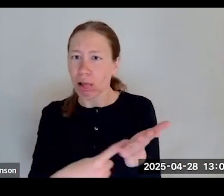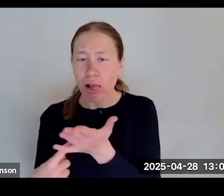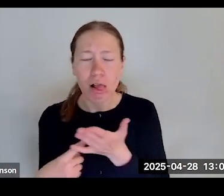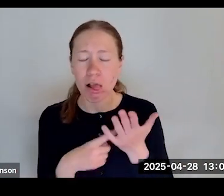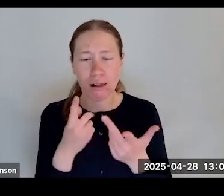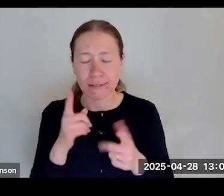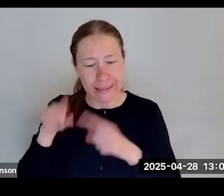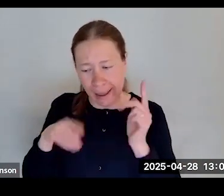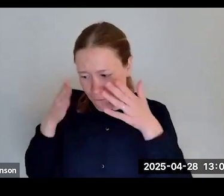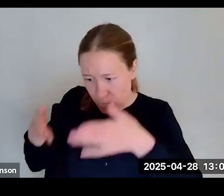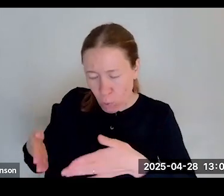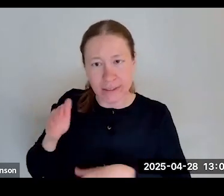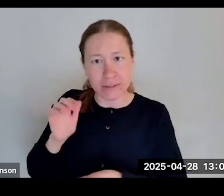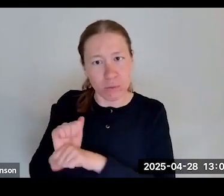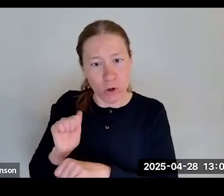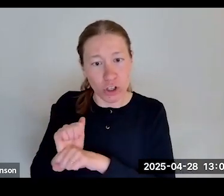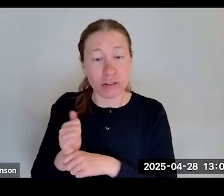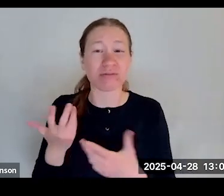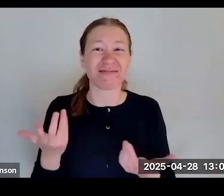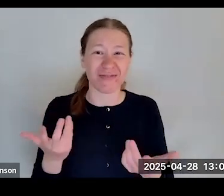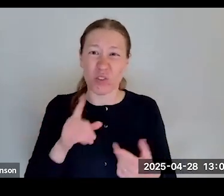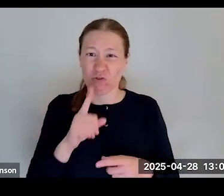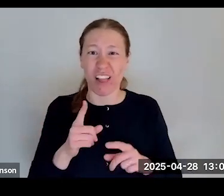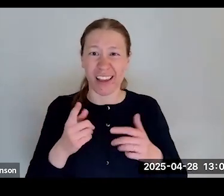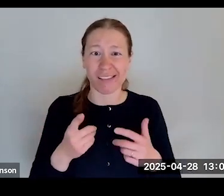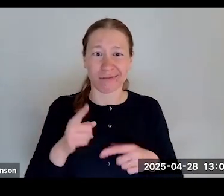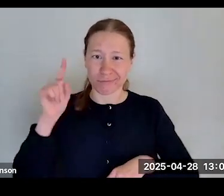These individuals may perform more effectively when they can work individually.